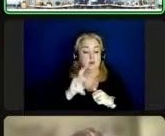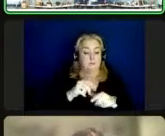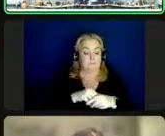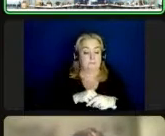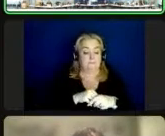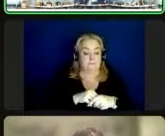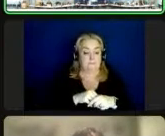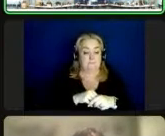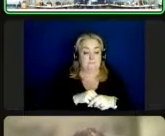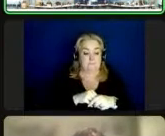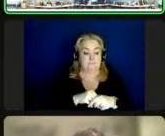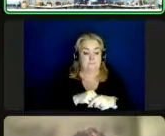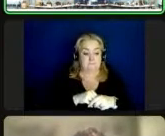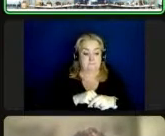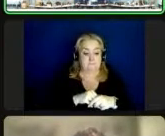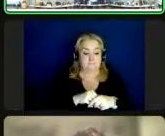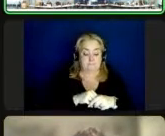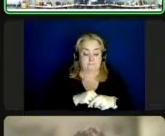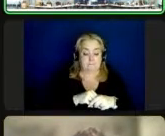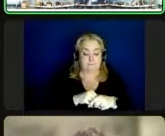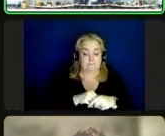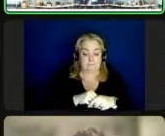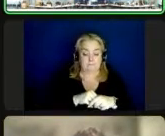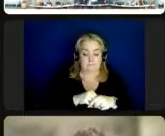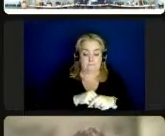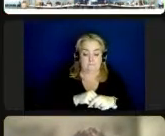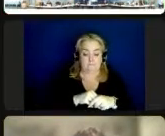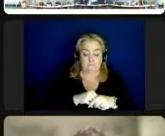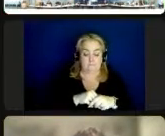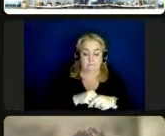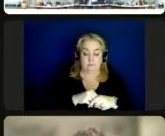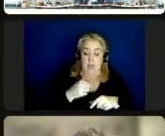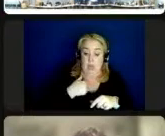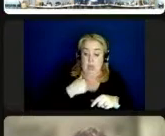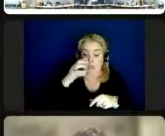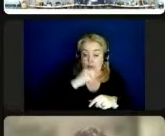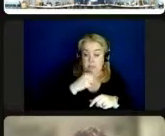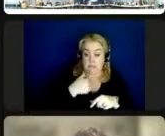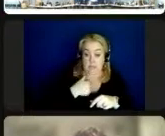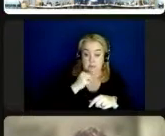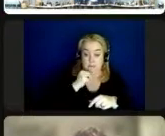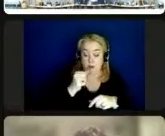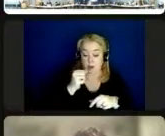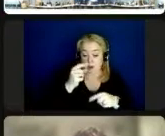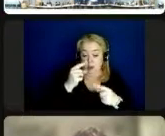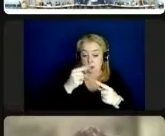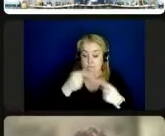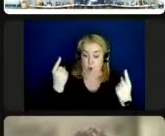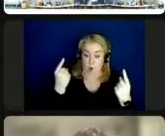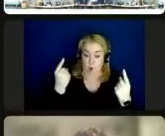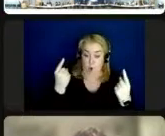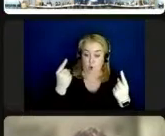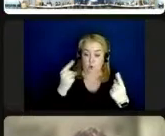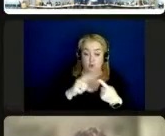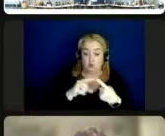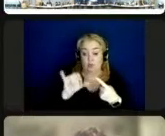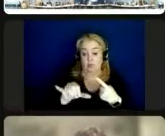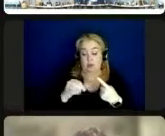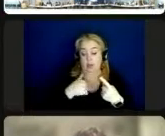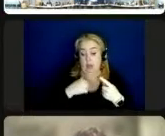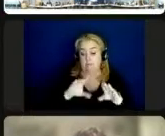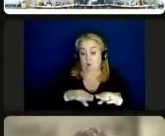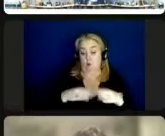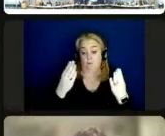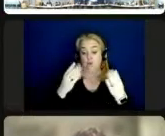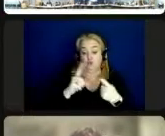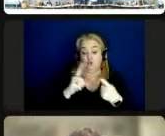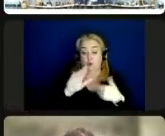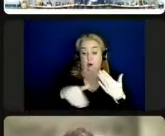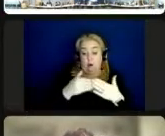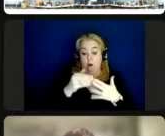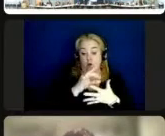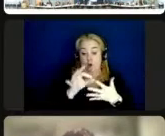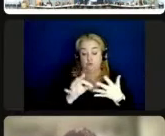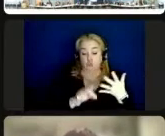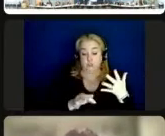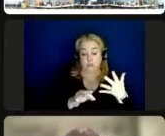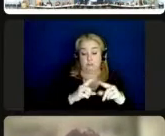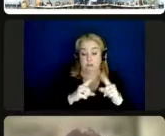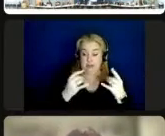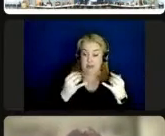NO QUALMS AT 10 CENTS A GALLON